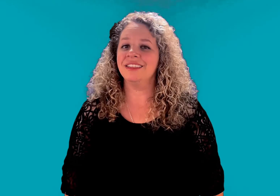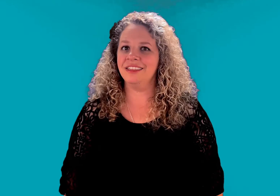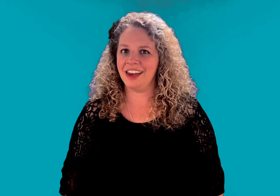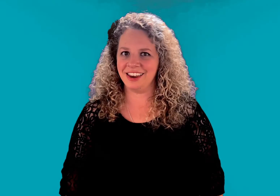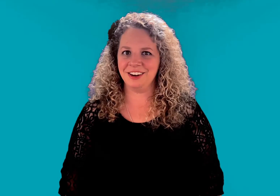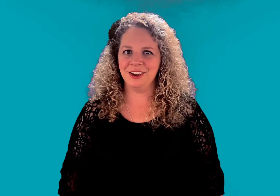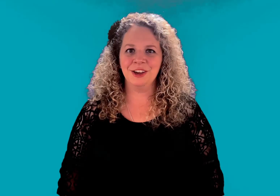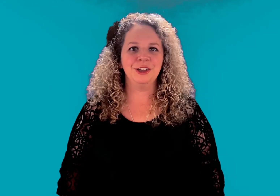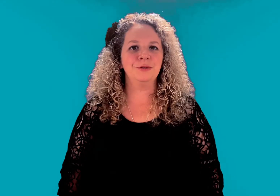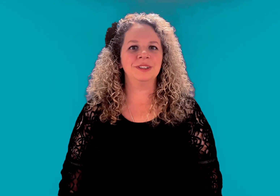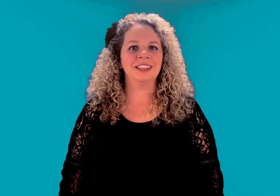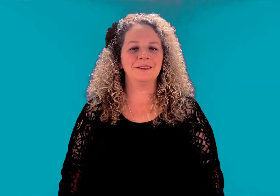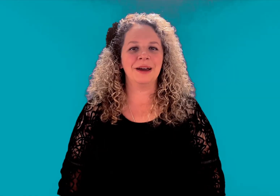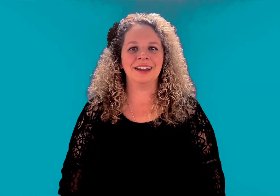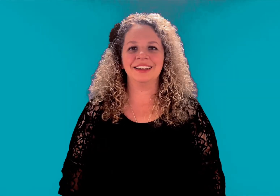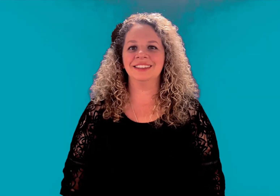Then you will sign back and say